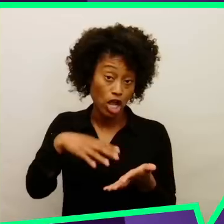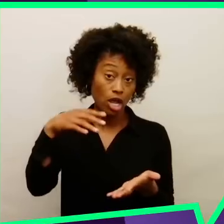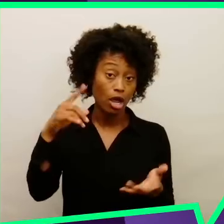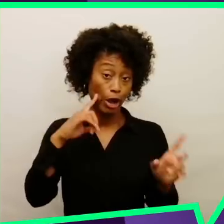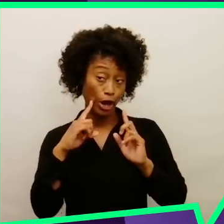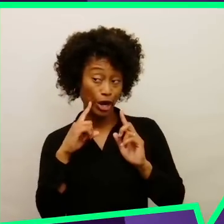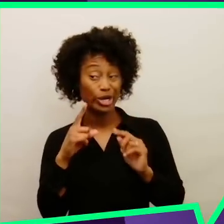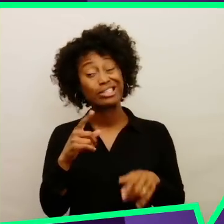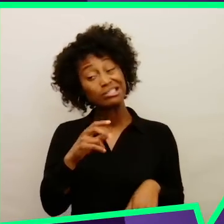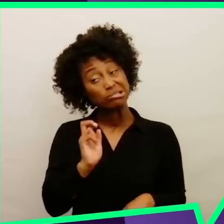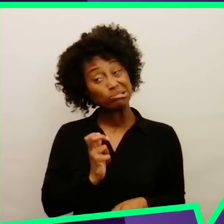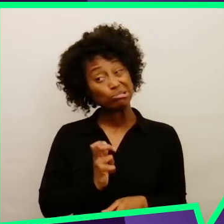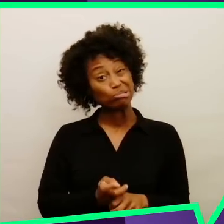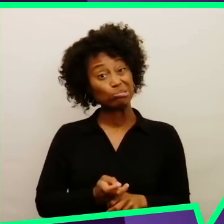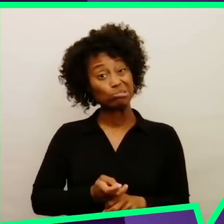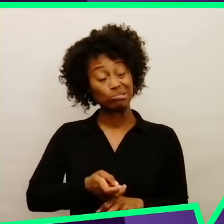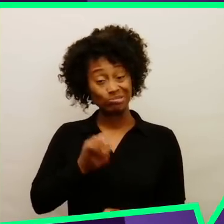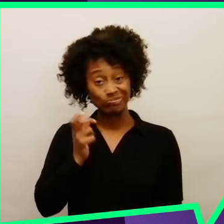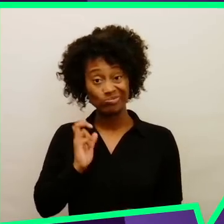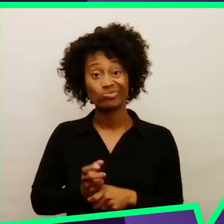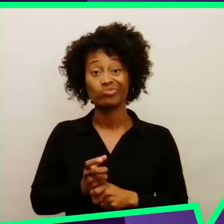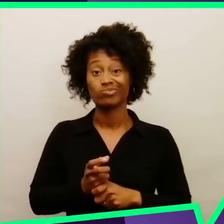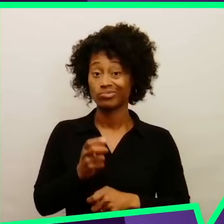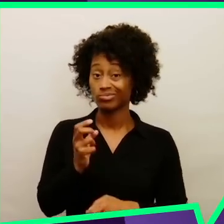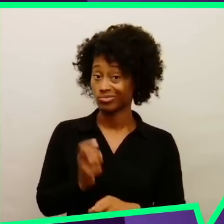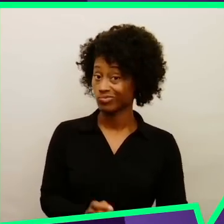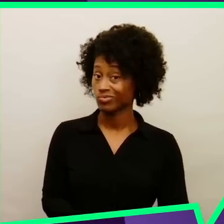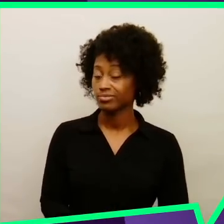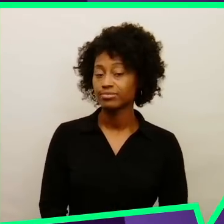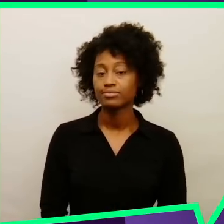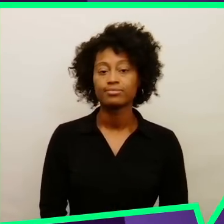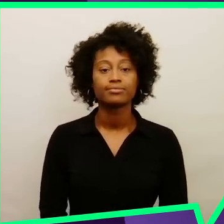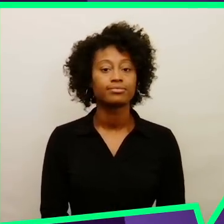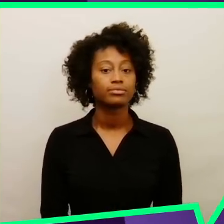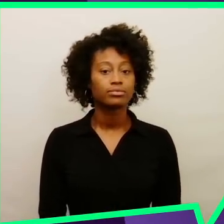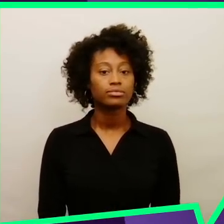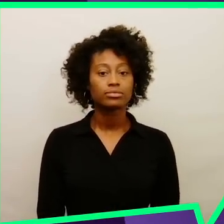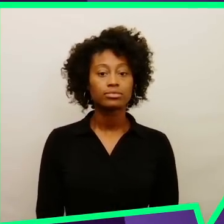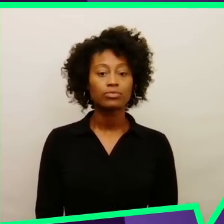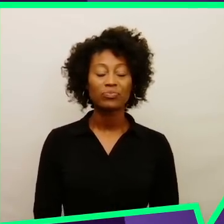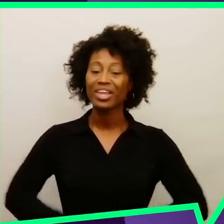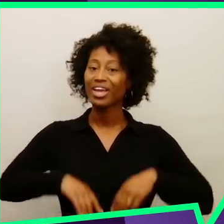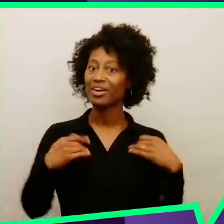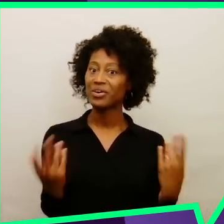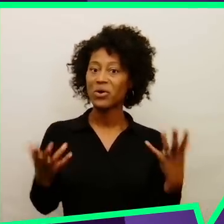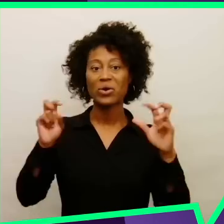that, I've been told, is pretty, pretty difficult. [AUDIO LOGO]